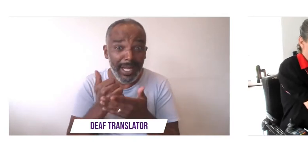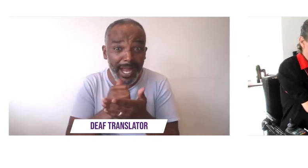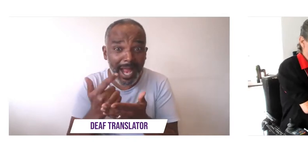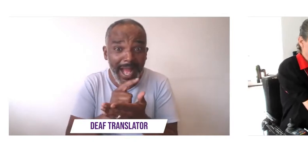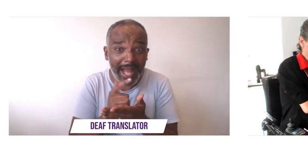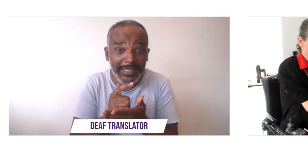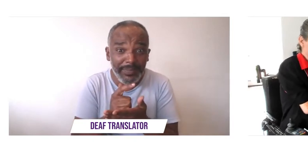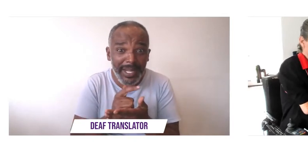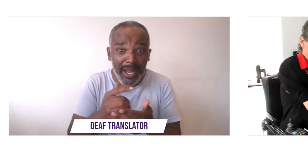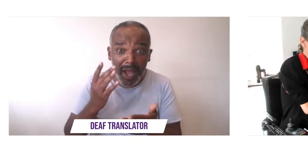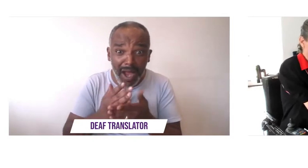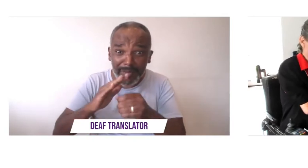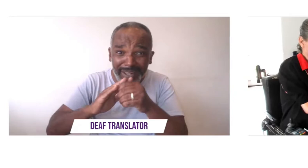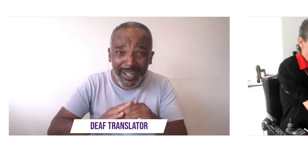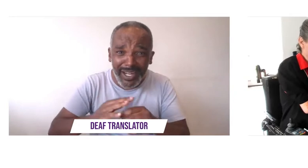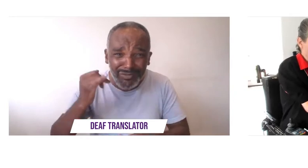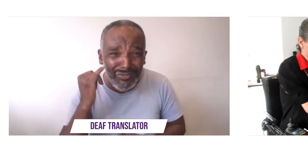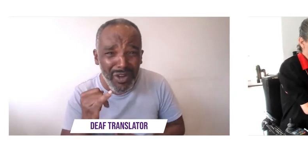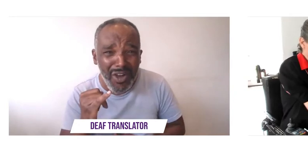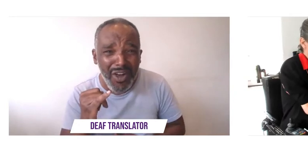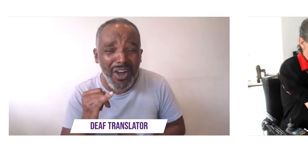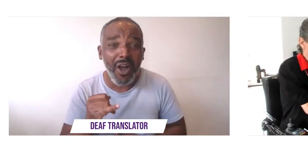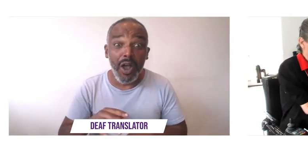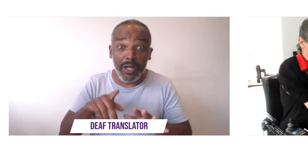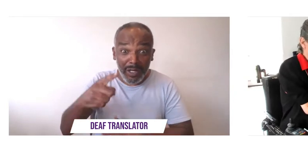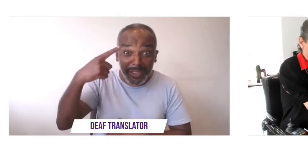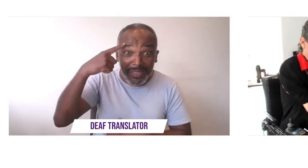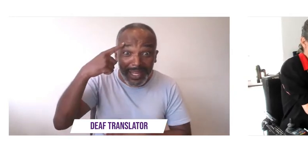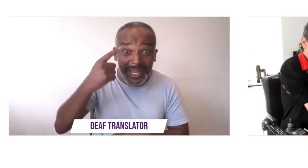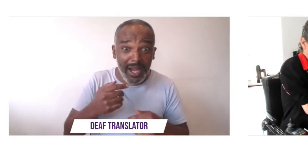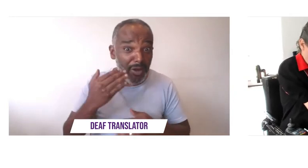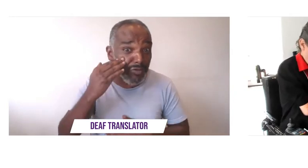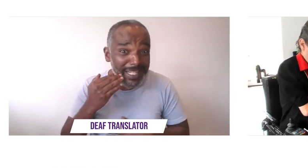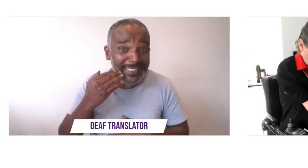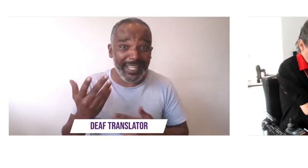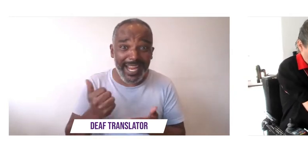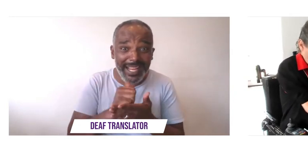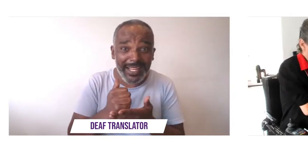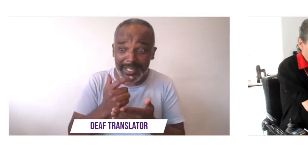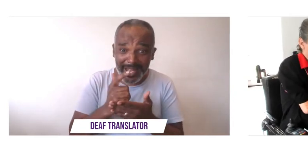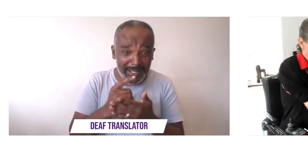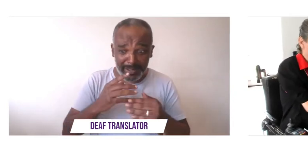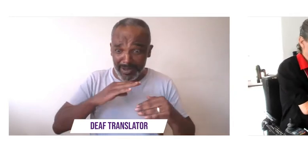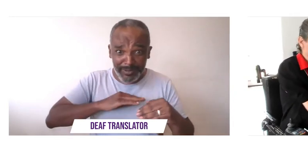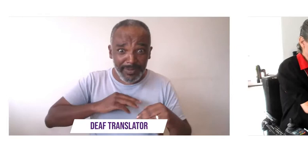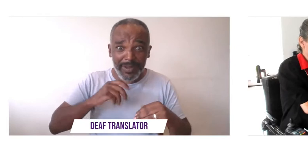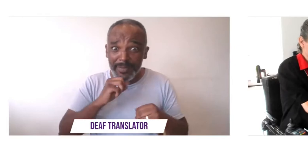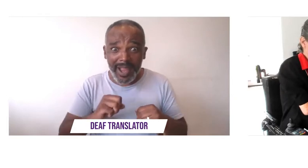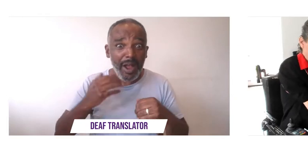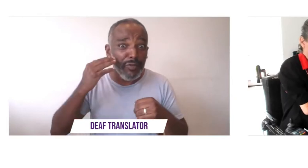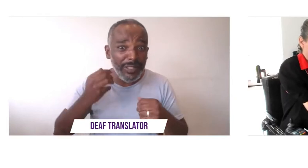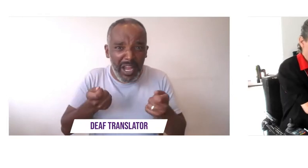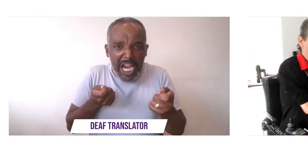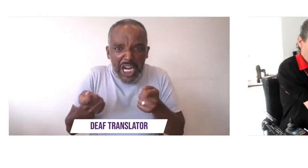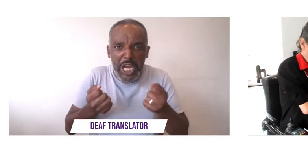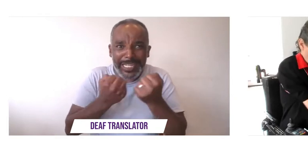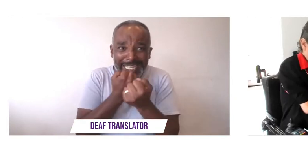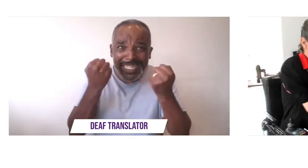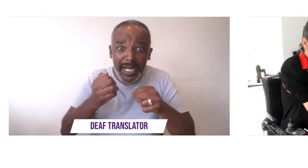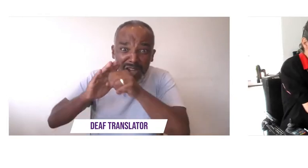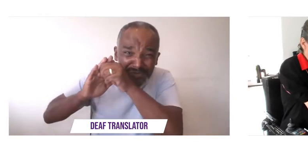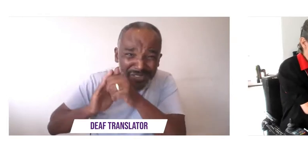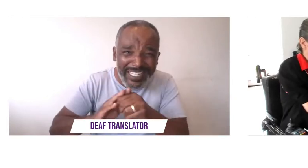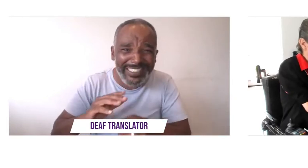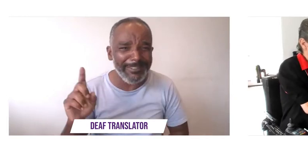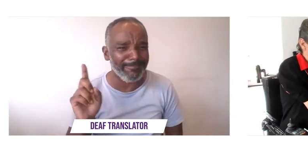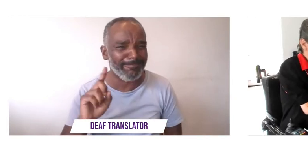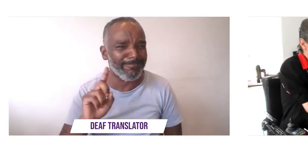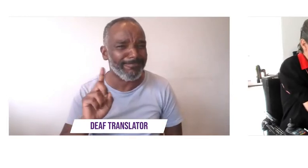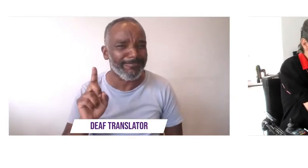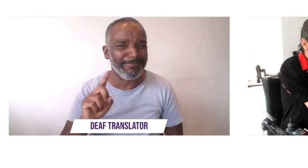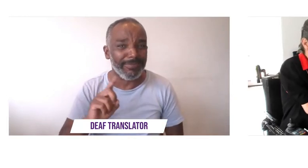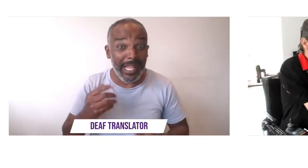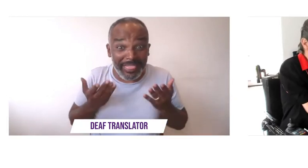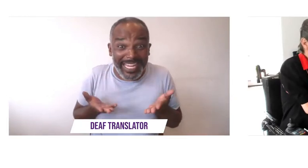have you ever thought homophobia was wrong have you ever thought for that sexism racism